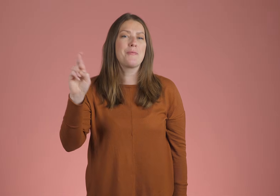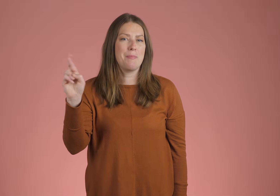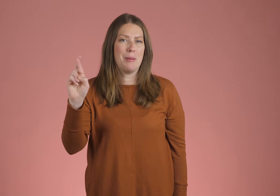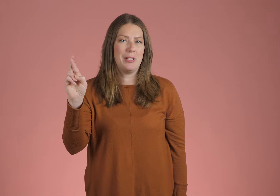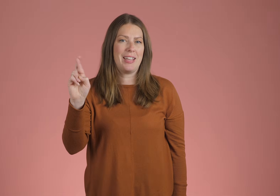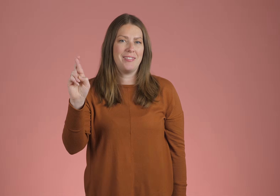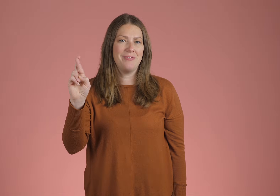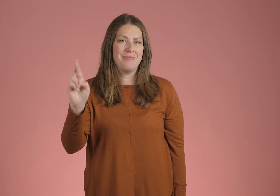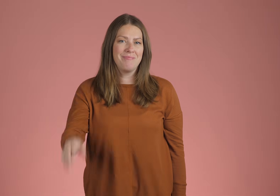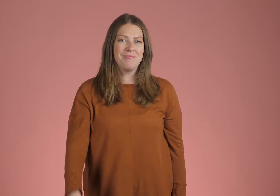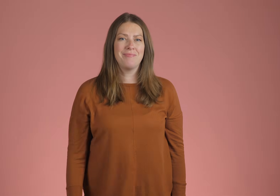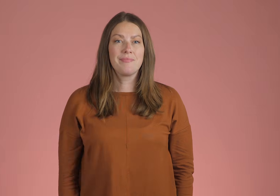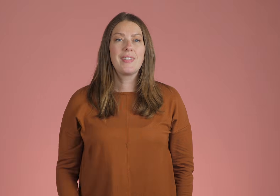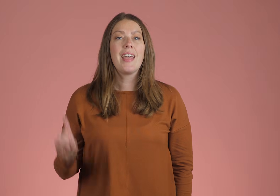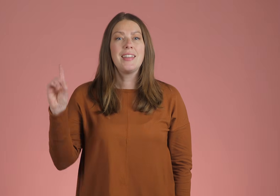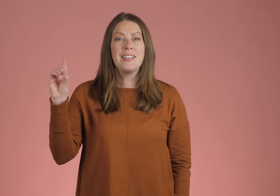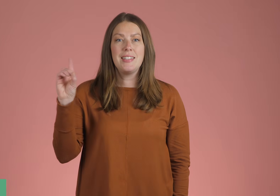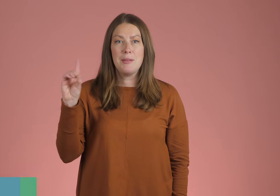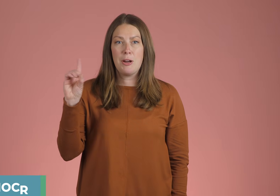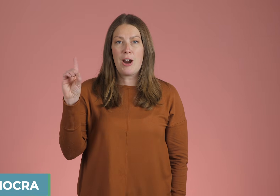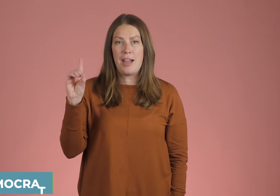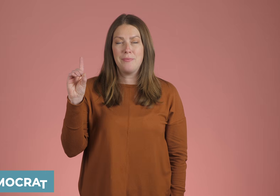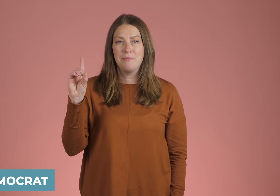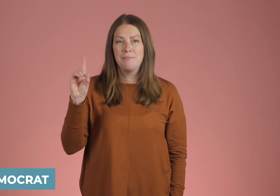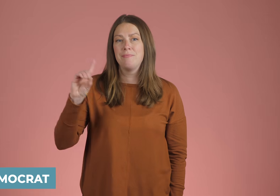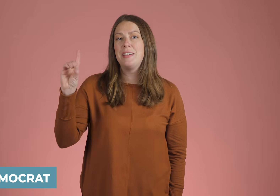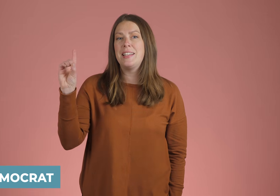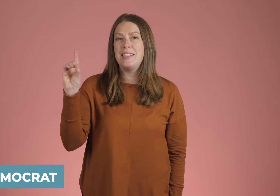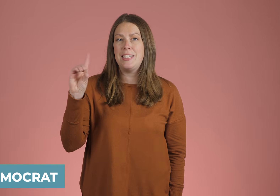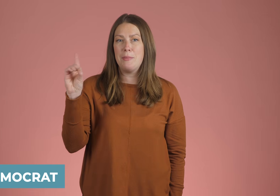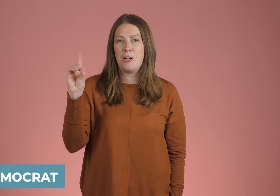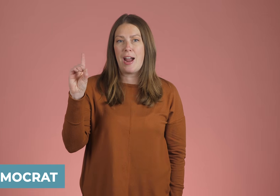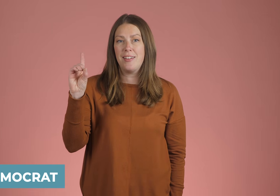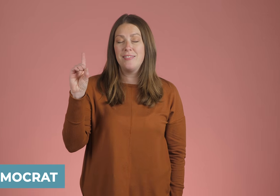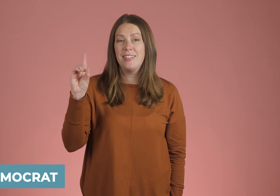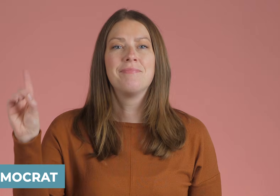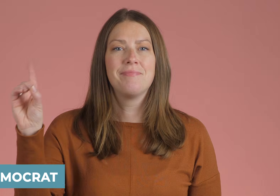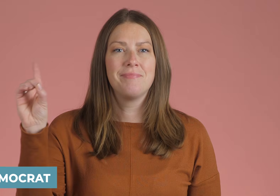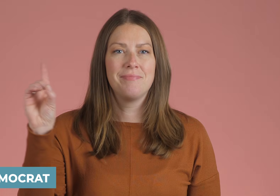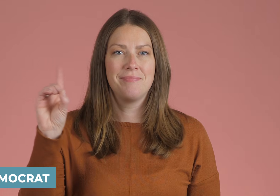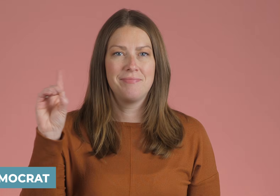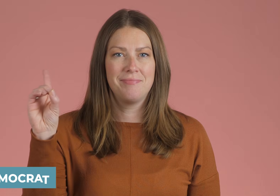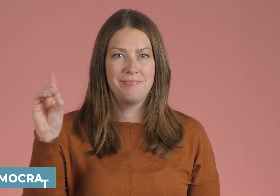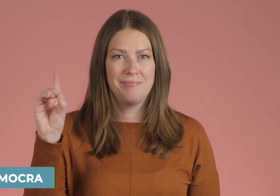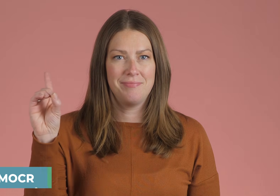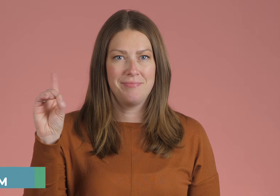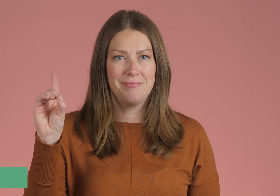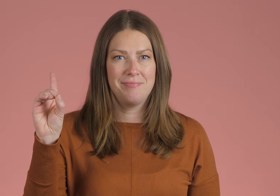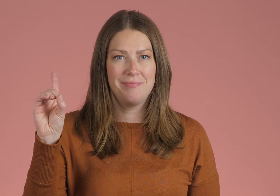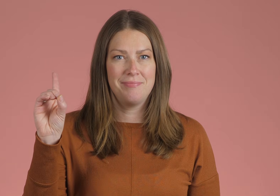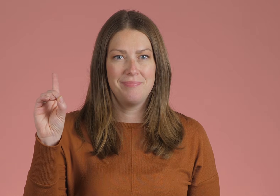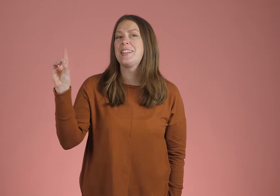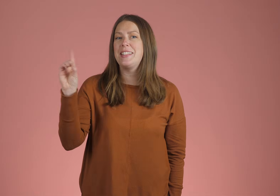Republican. Democrat. It's a shaking D.